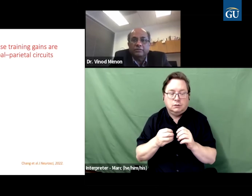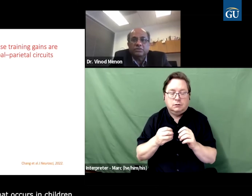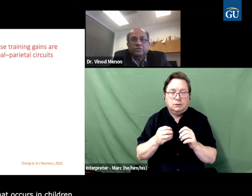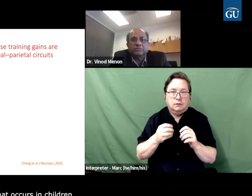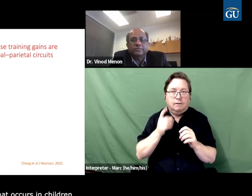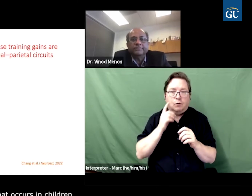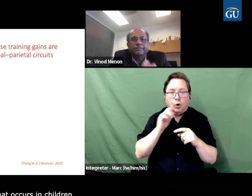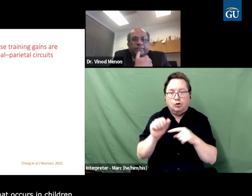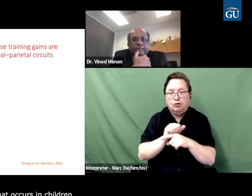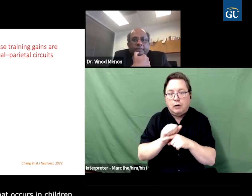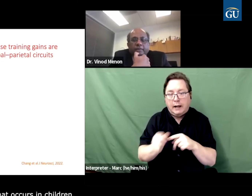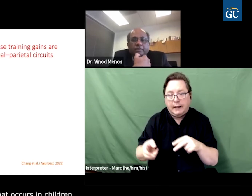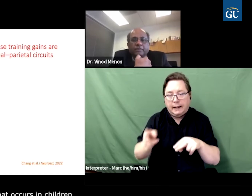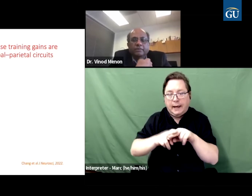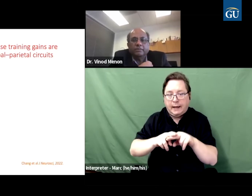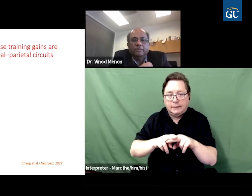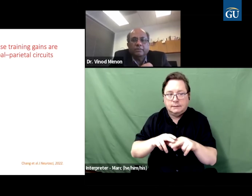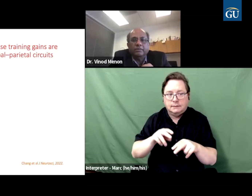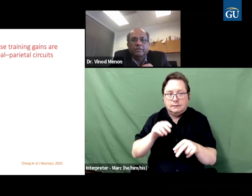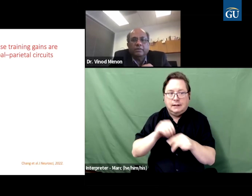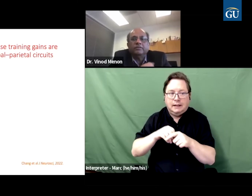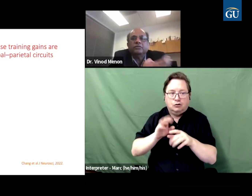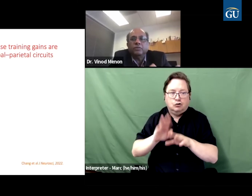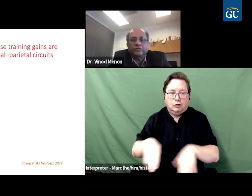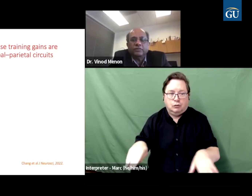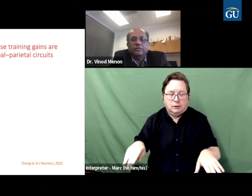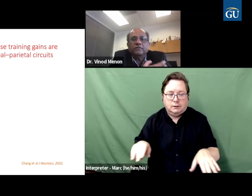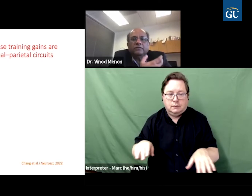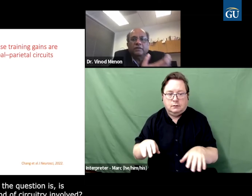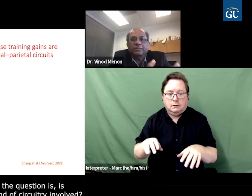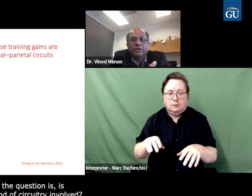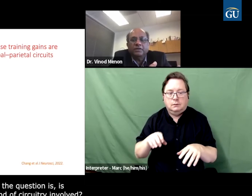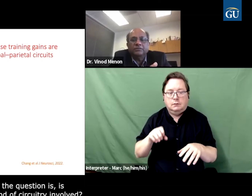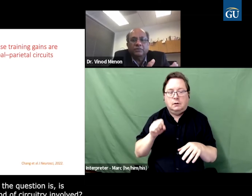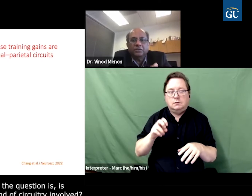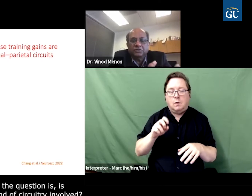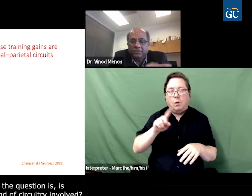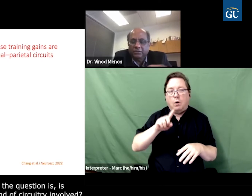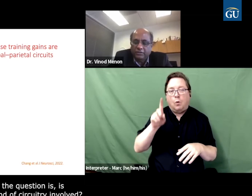training that occurs in children